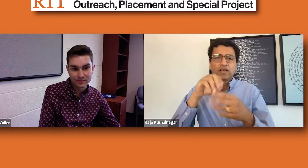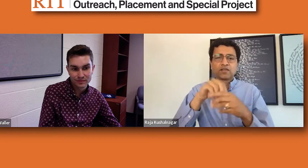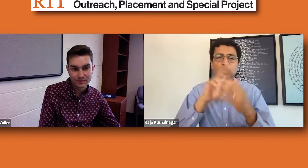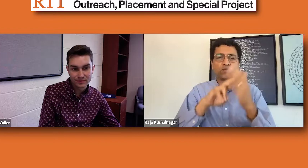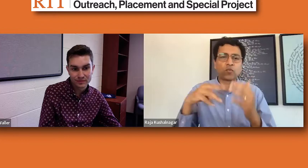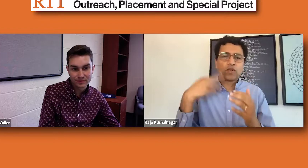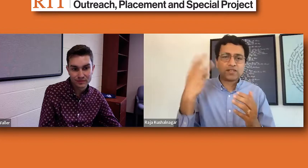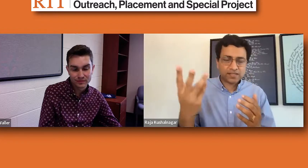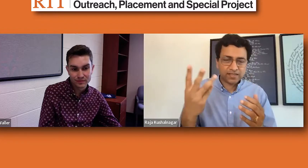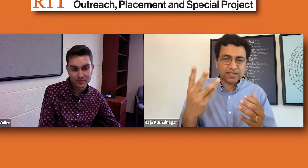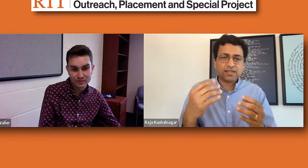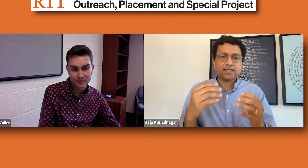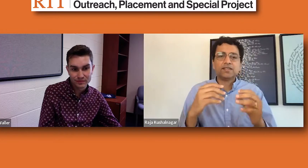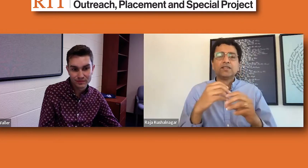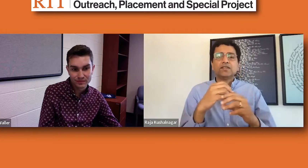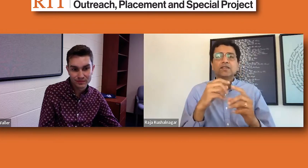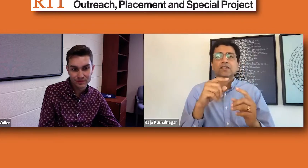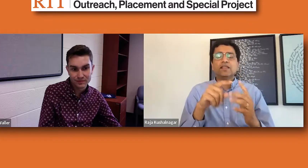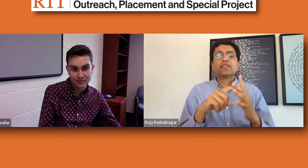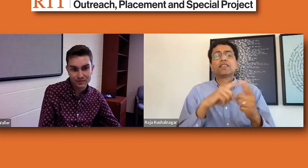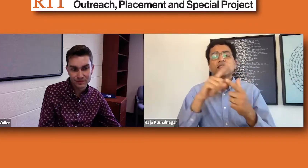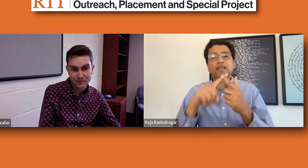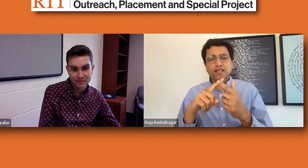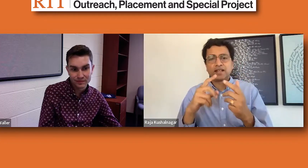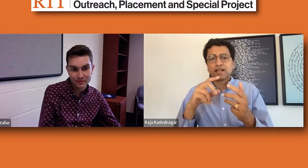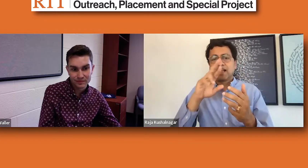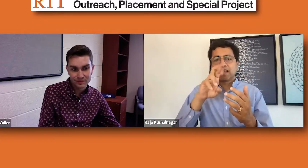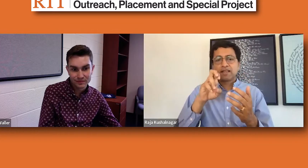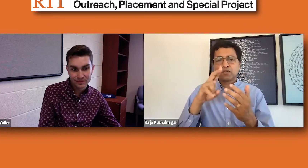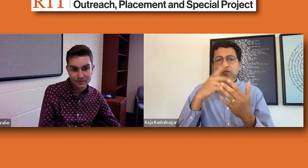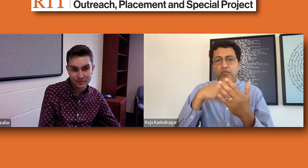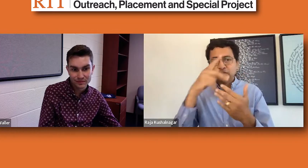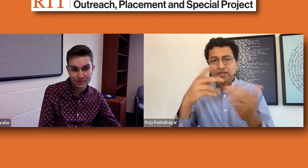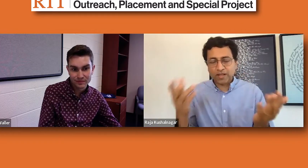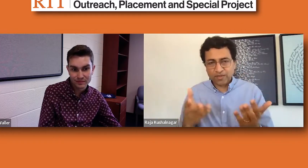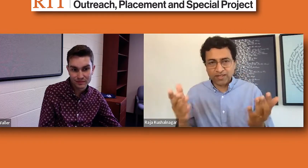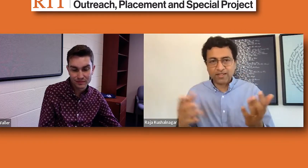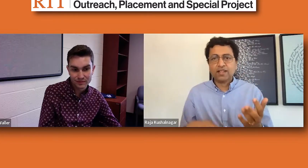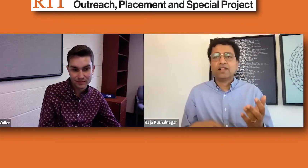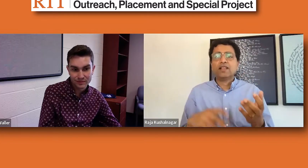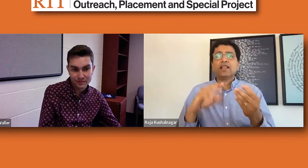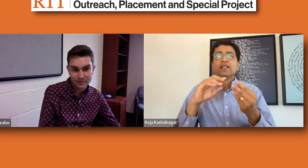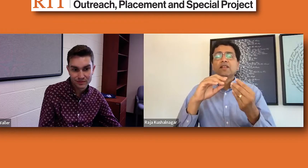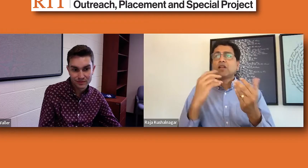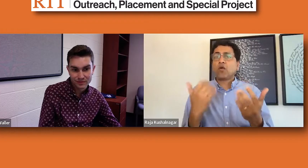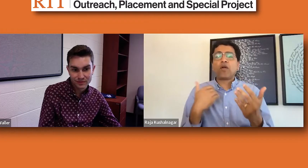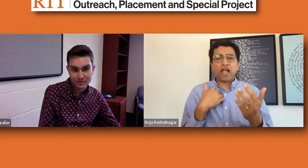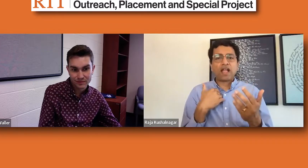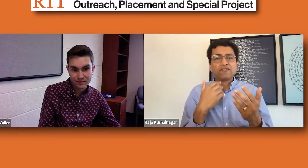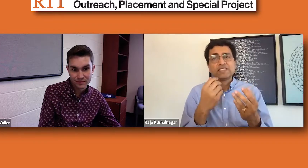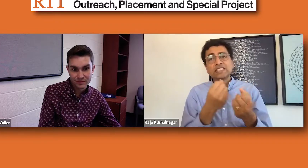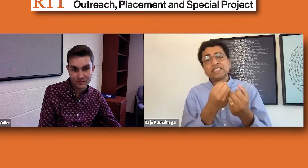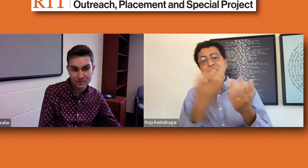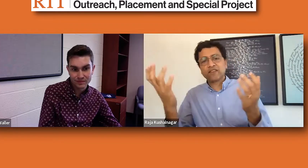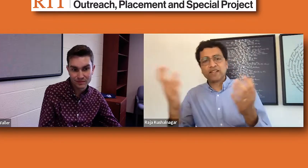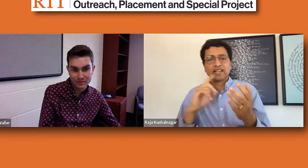and more PhDs, Deaf, Deaf people in Ph.D. programs,